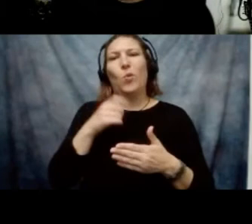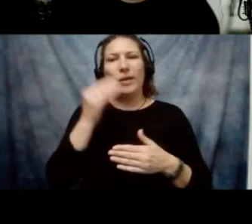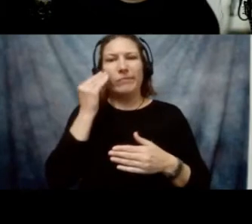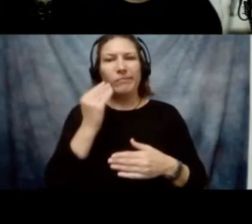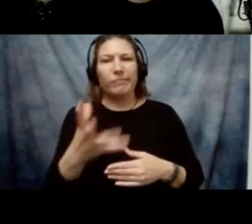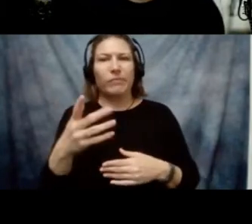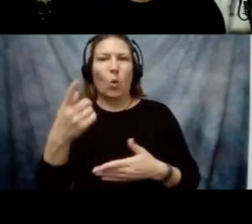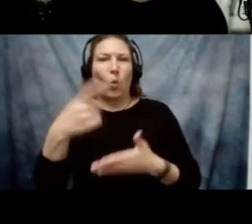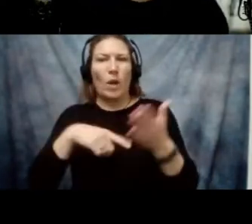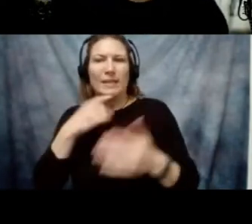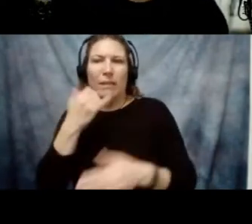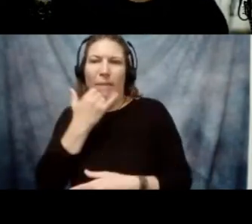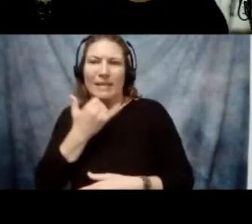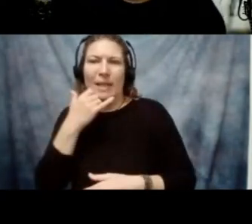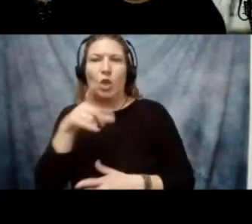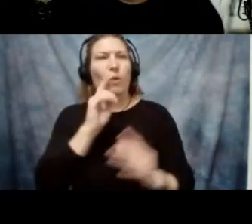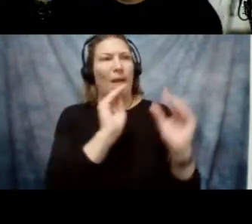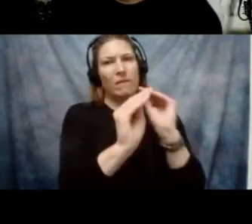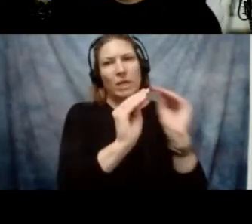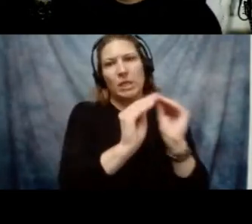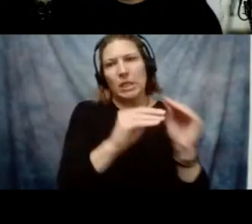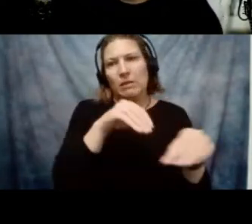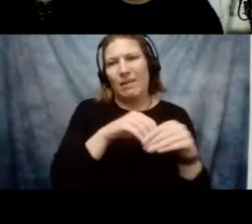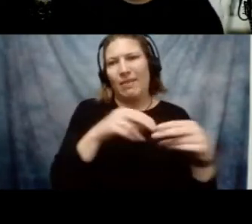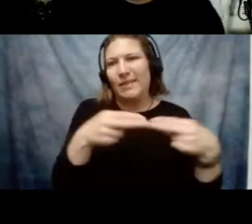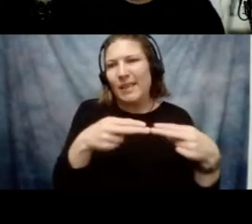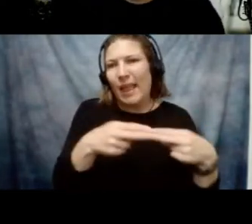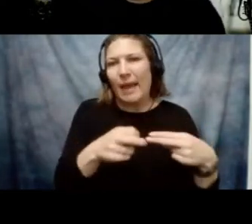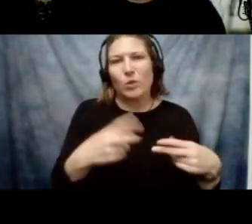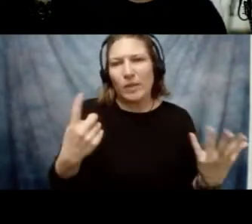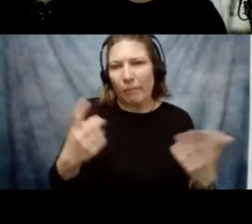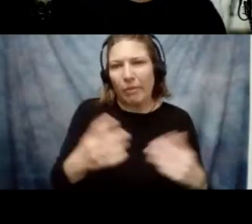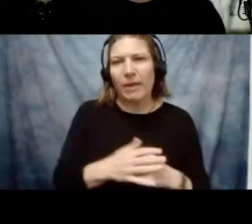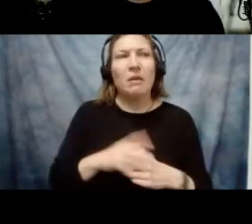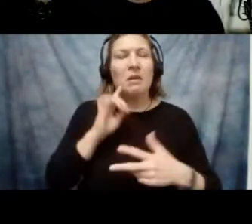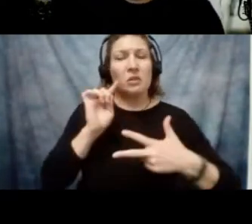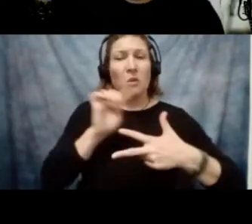have a little bit more time i would basically um something that i think it was target did